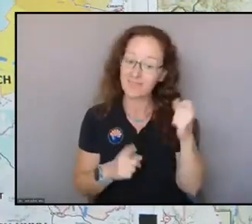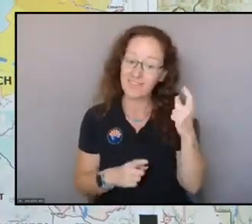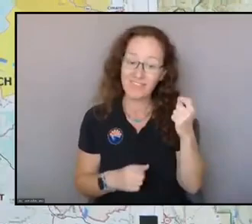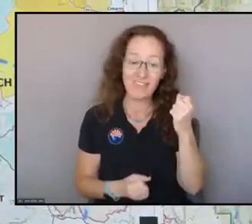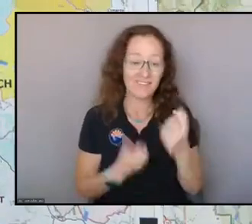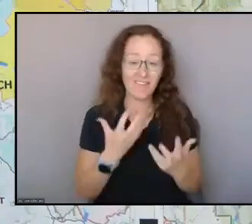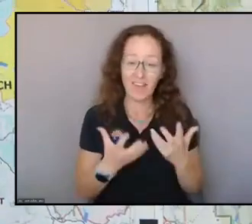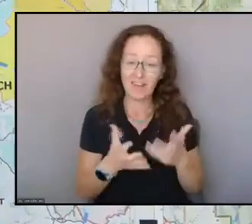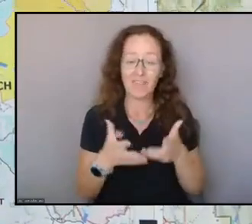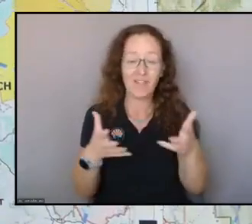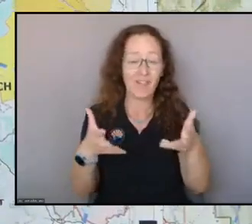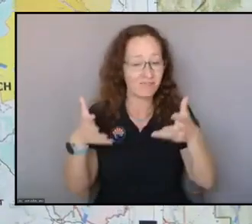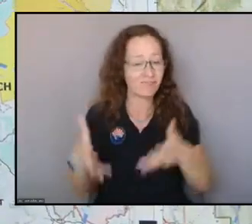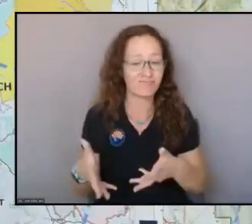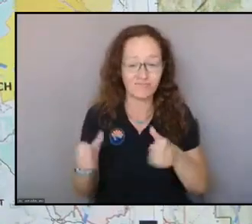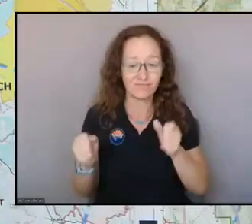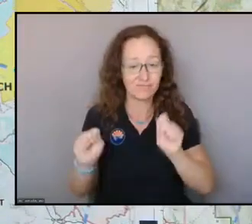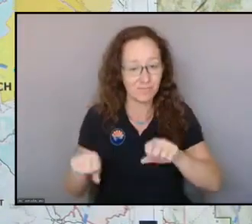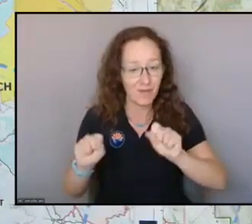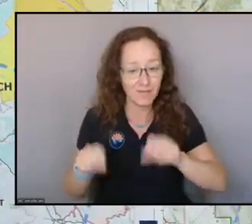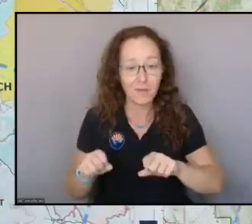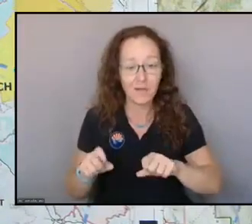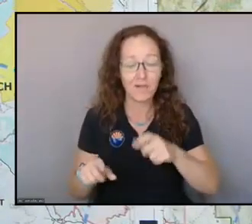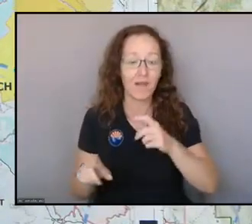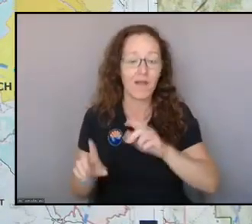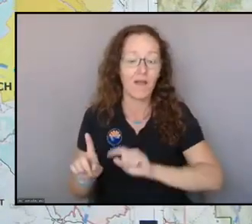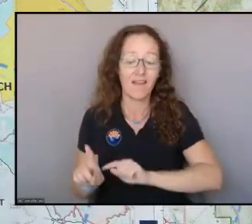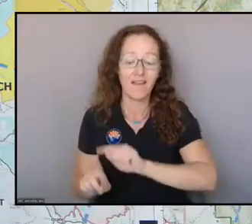THE STUFF IN UPPER PECOS IS IN DIFFICULT TERRAIN AND